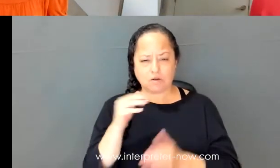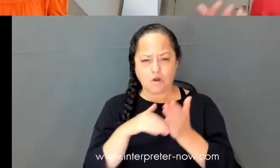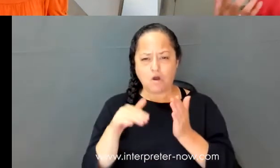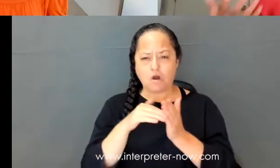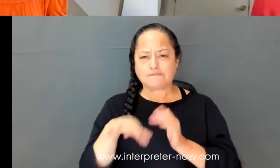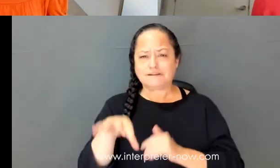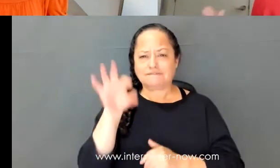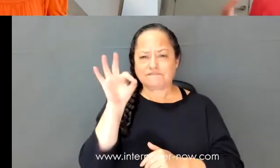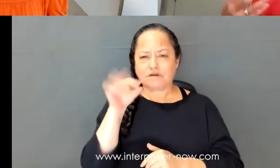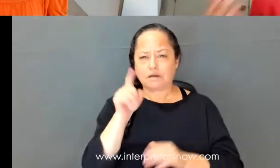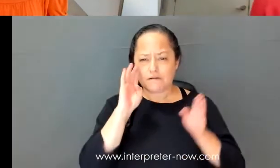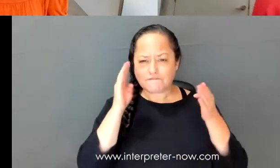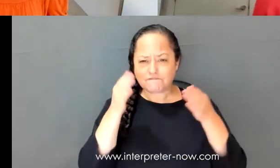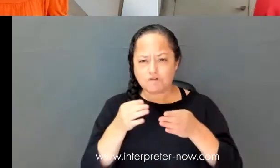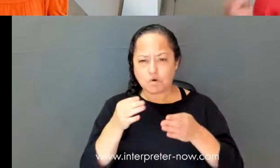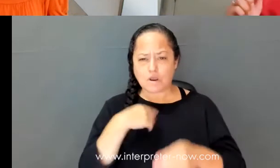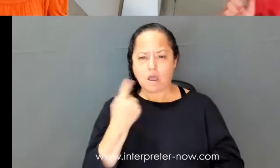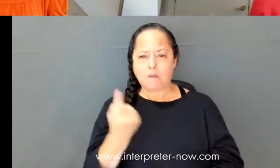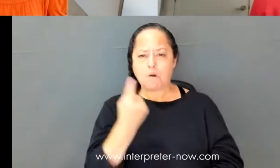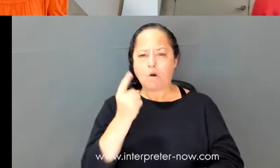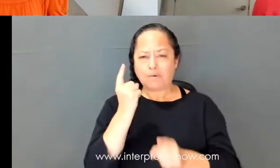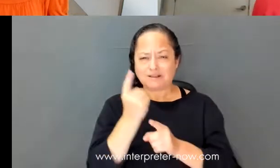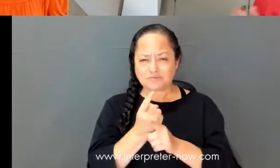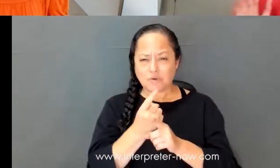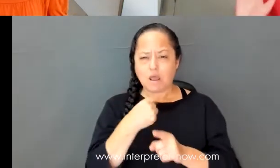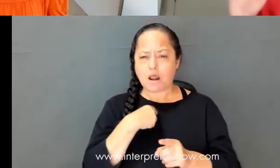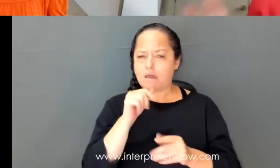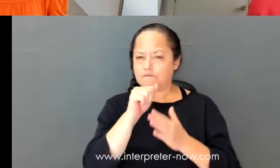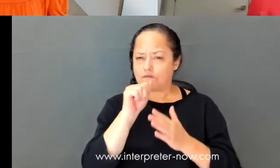this focus on "I'm always right. I have all the answers.